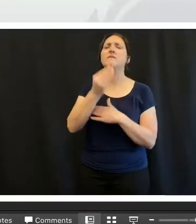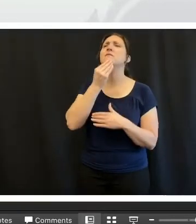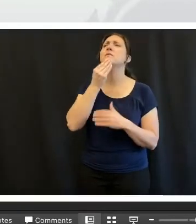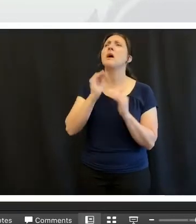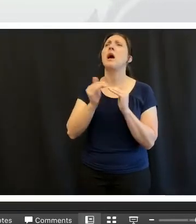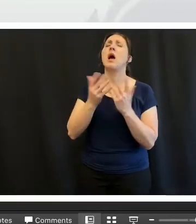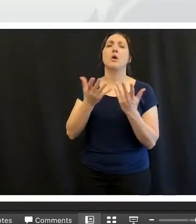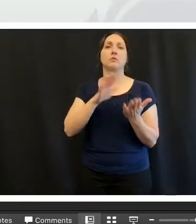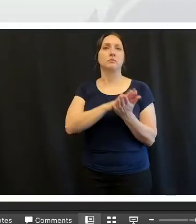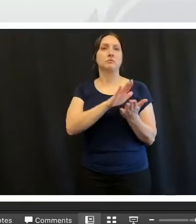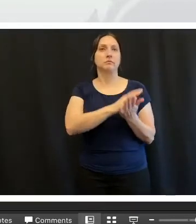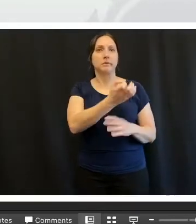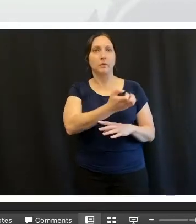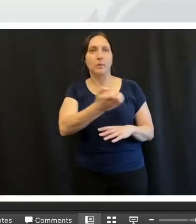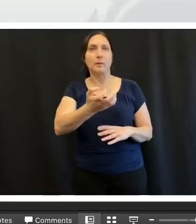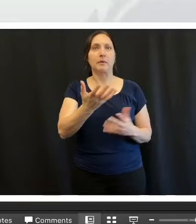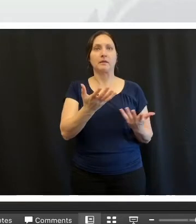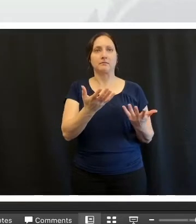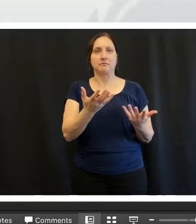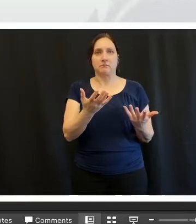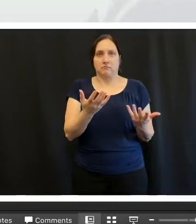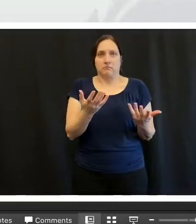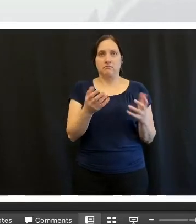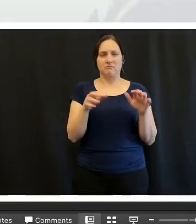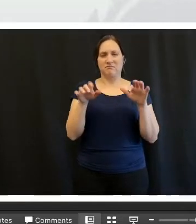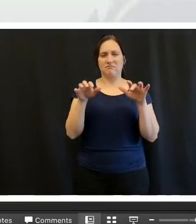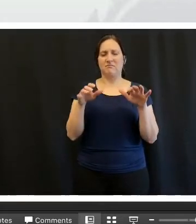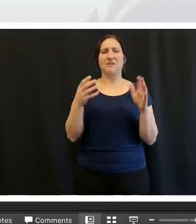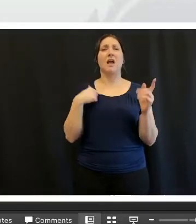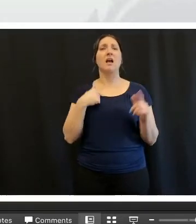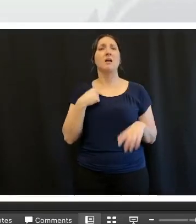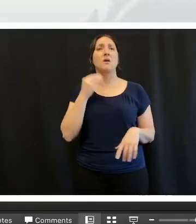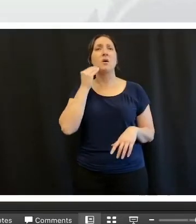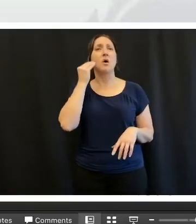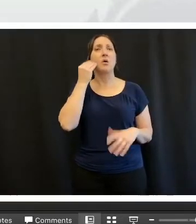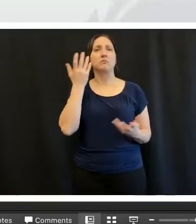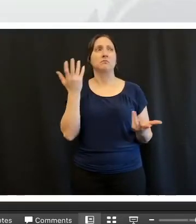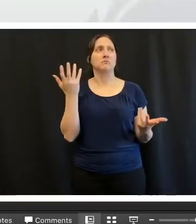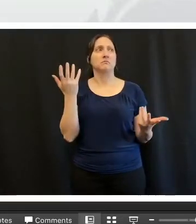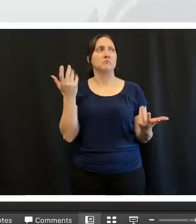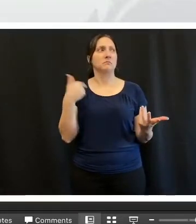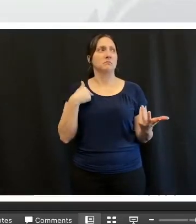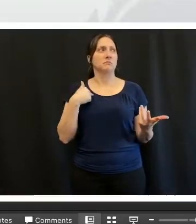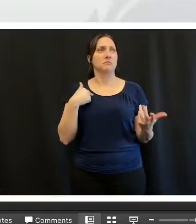or if they've been given new responsibilities at home and in order to be able to get through the day,